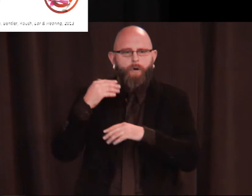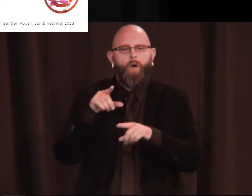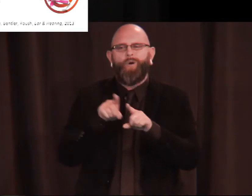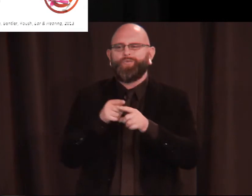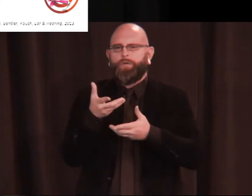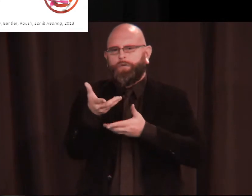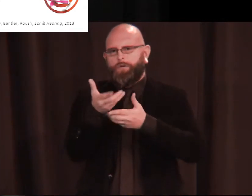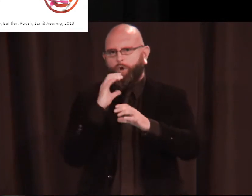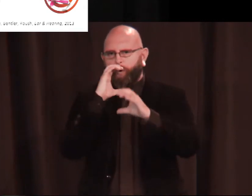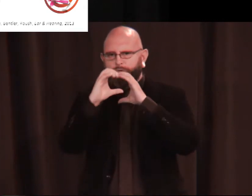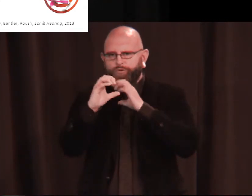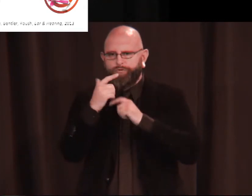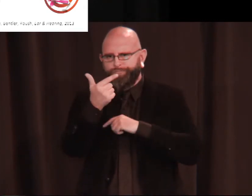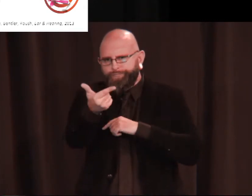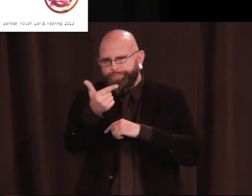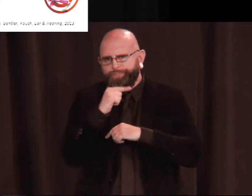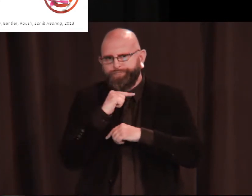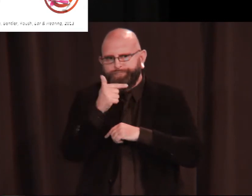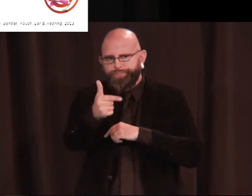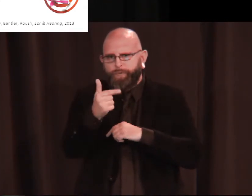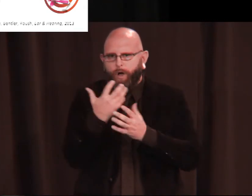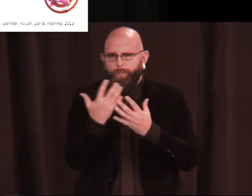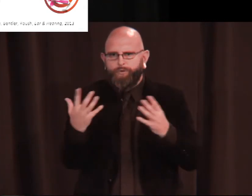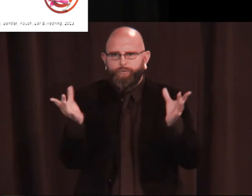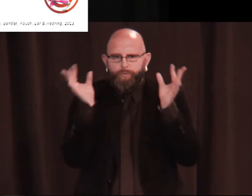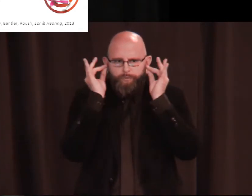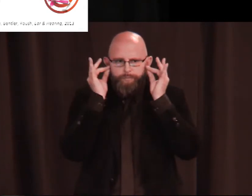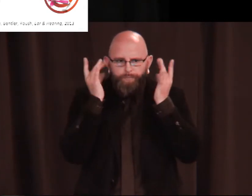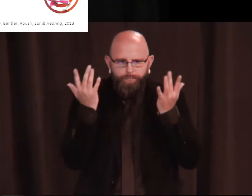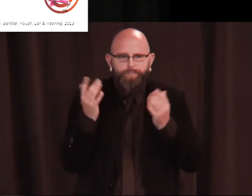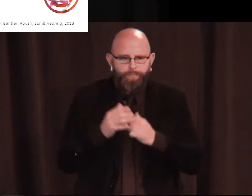And, so, really best practice is to try to use these real ear measures,